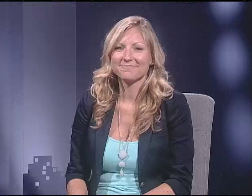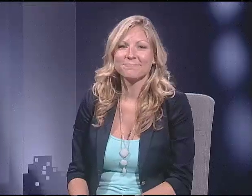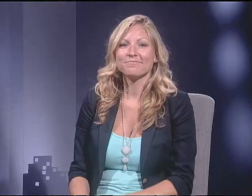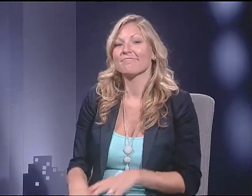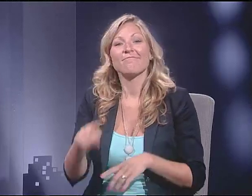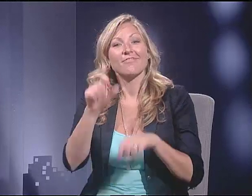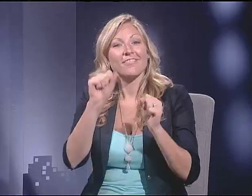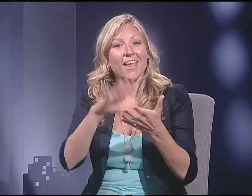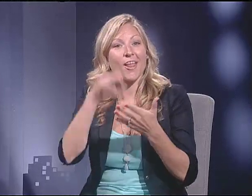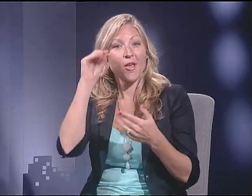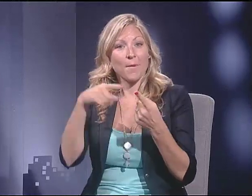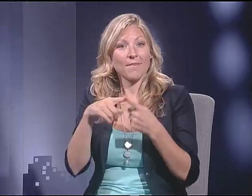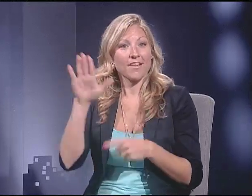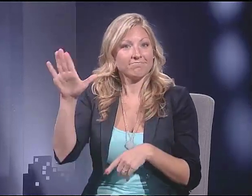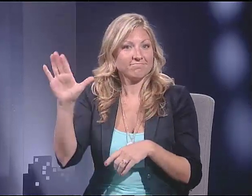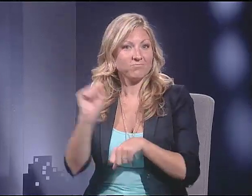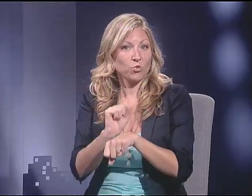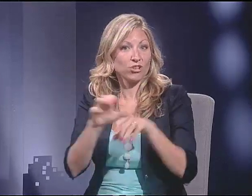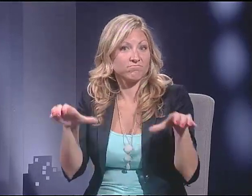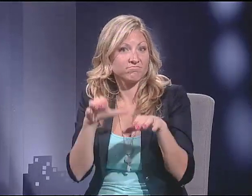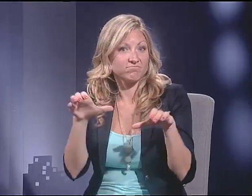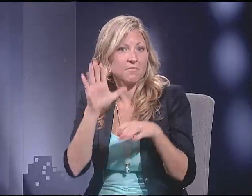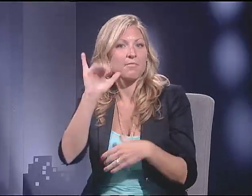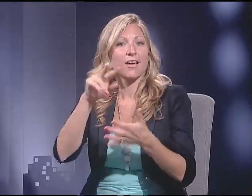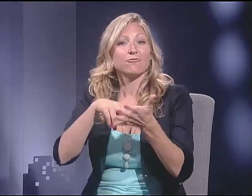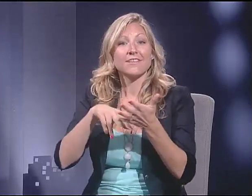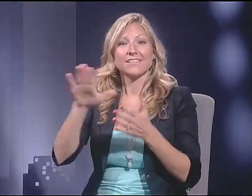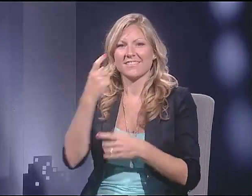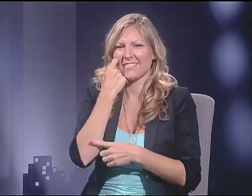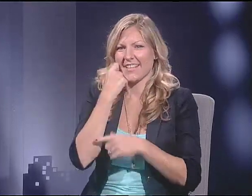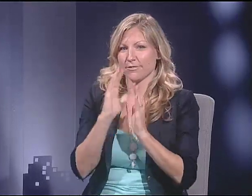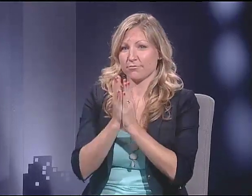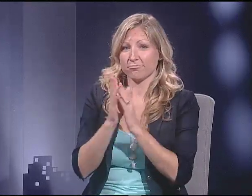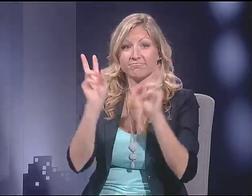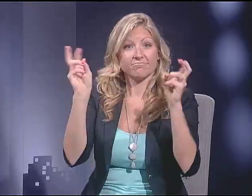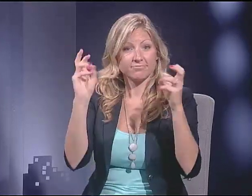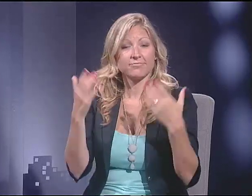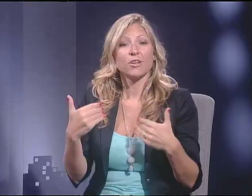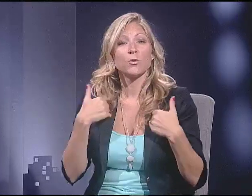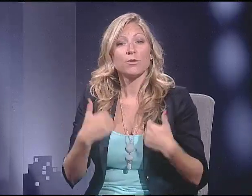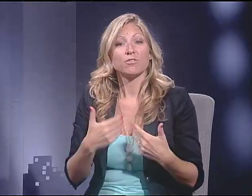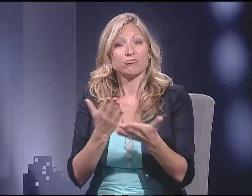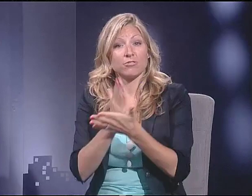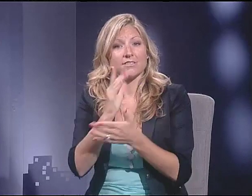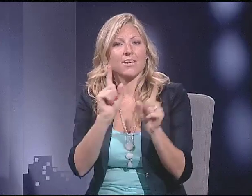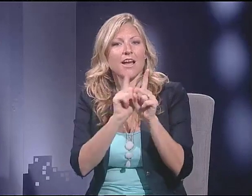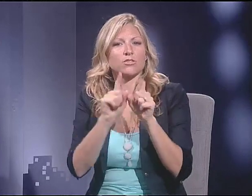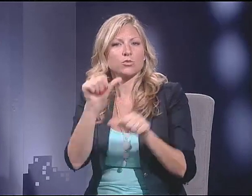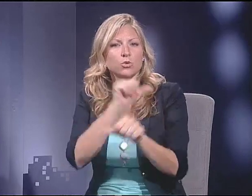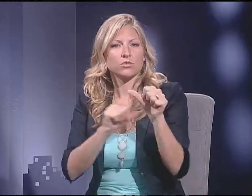Professor Gregg: My pleasure. Tamara: You can learn more about the work of Professor Gregg by reading his latest book titled,